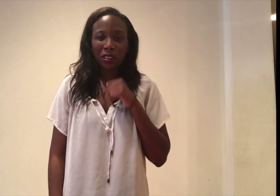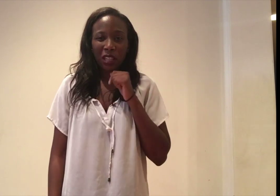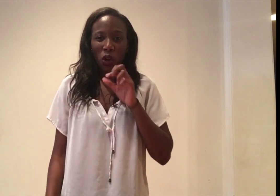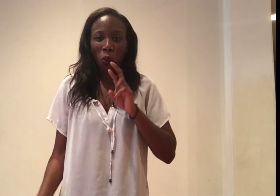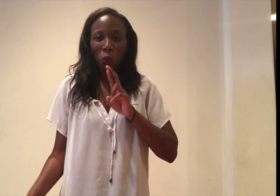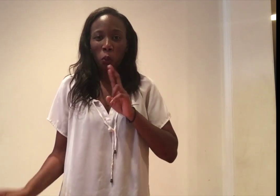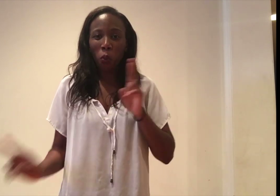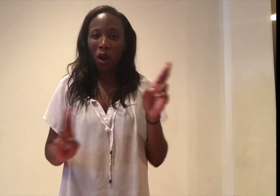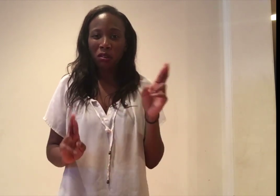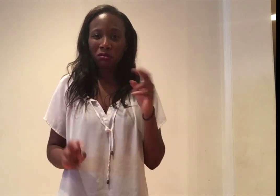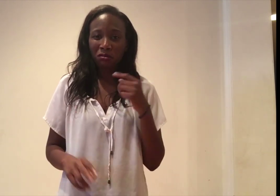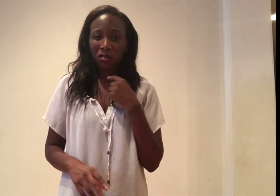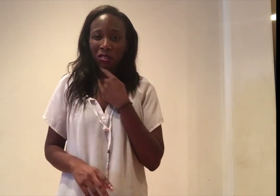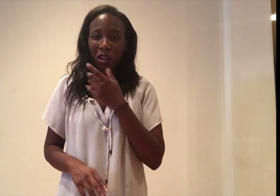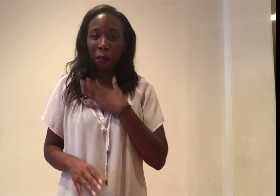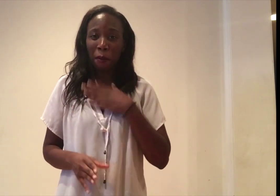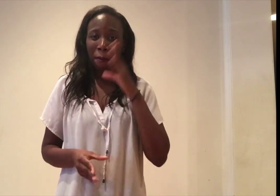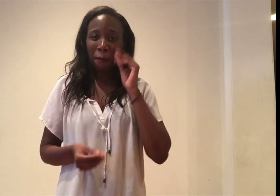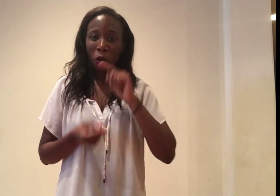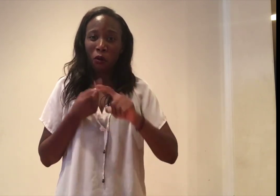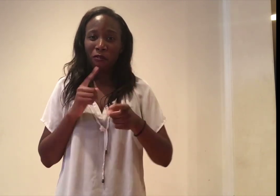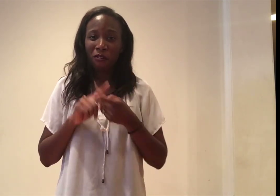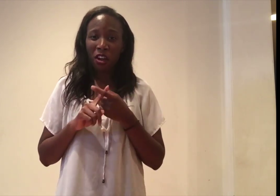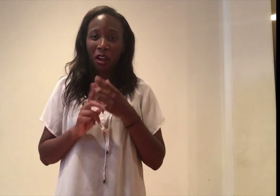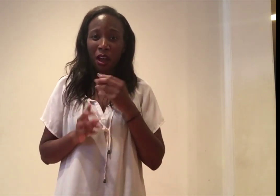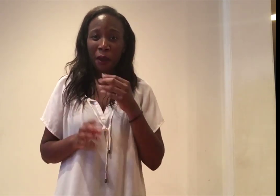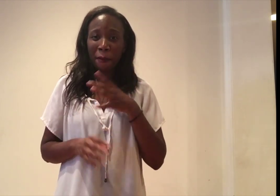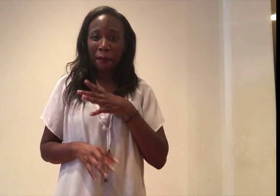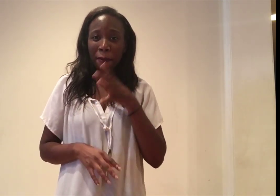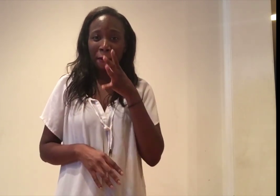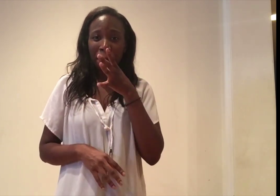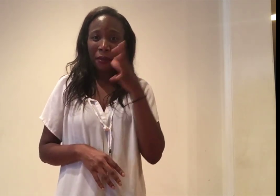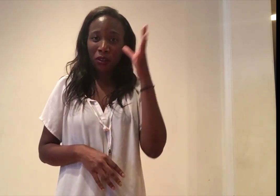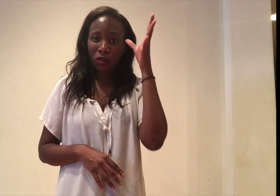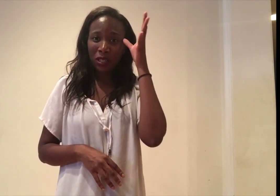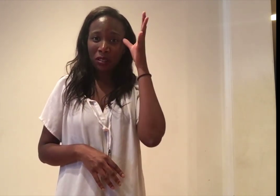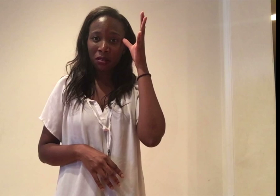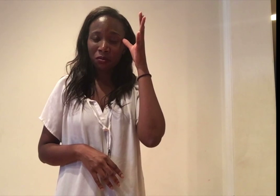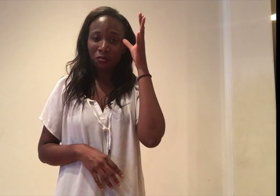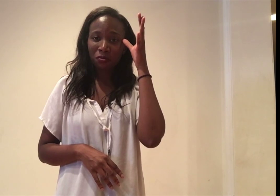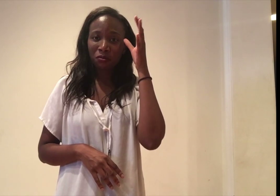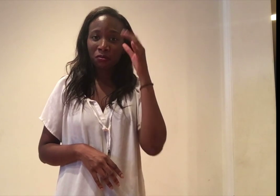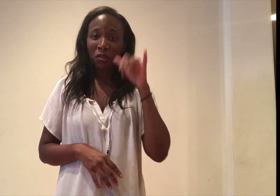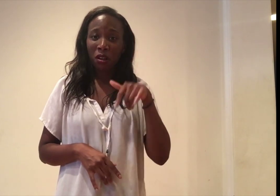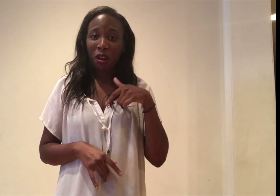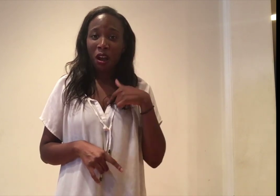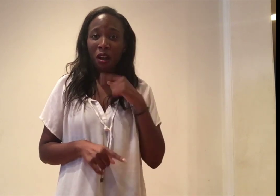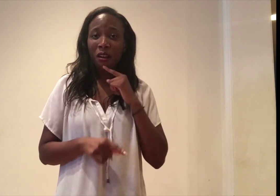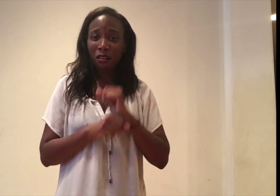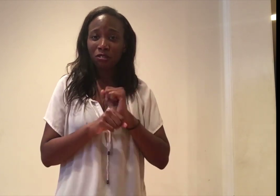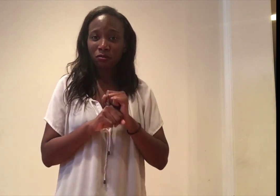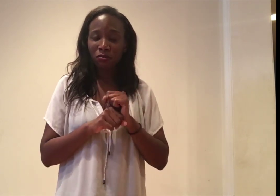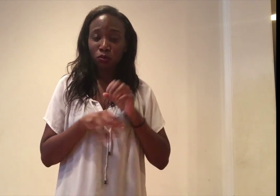Kadidja Bangoura: I was not ready to tell my boyfriend or parents that actually